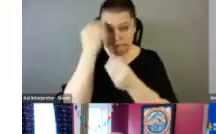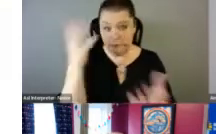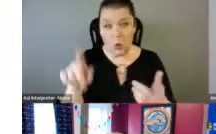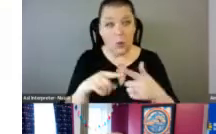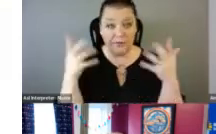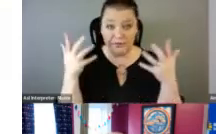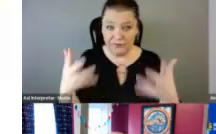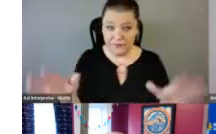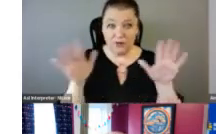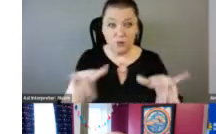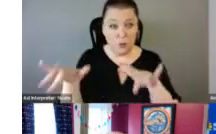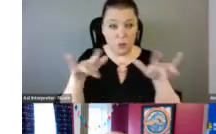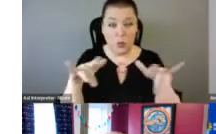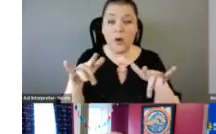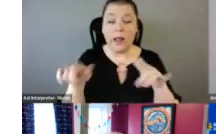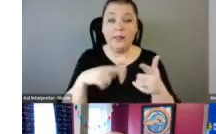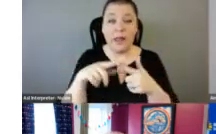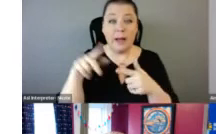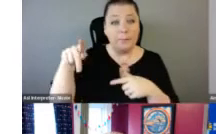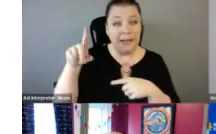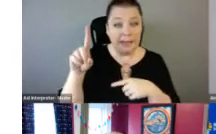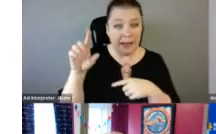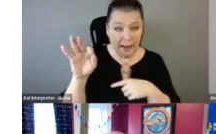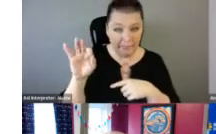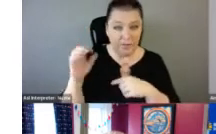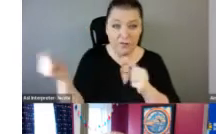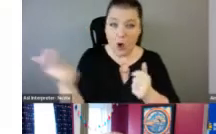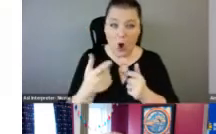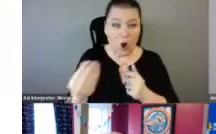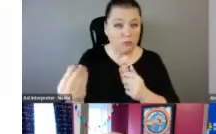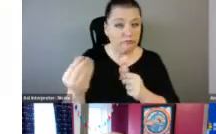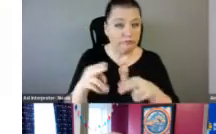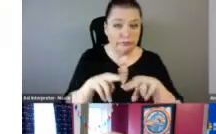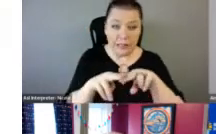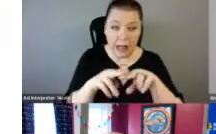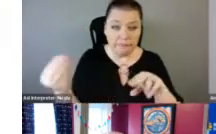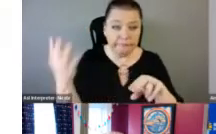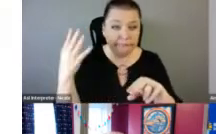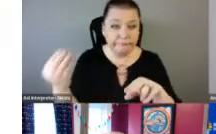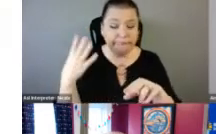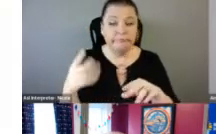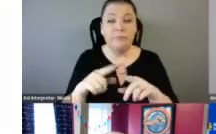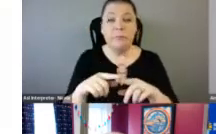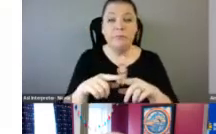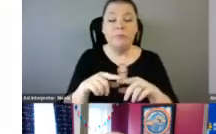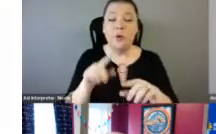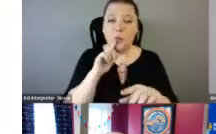recording along with a PDF of the slides, plain language summary. And any other materials